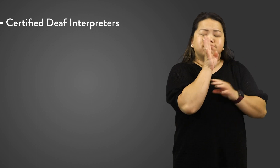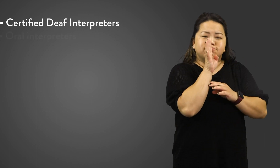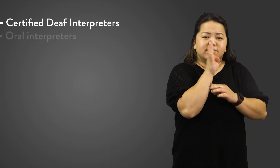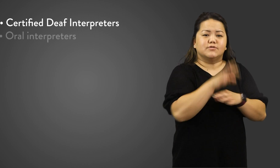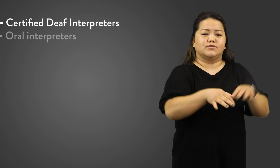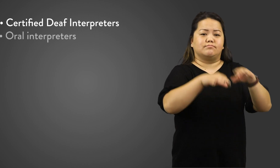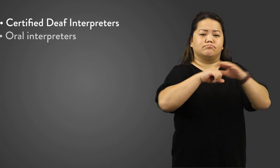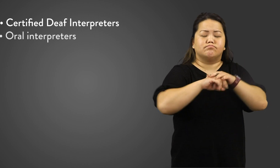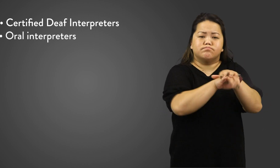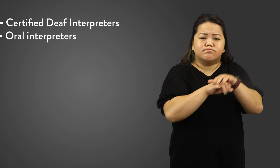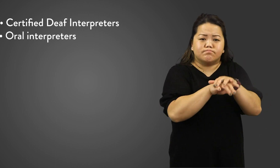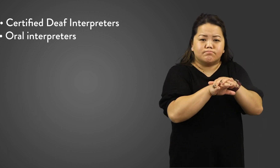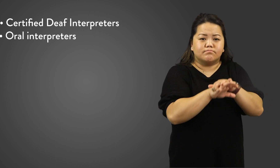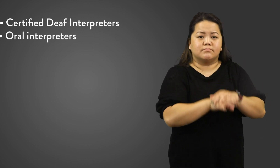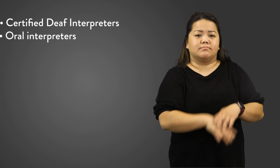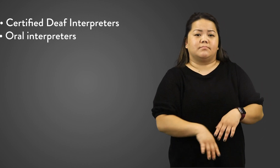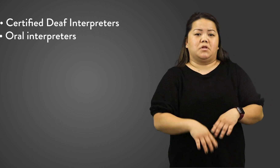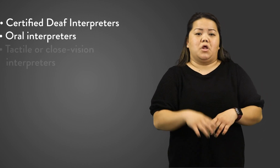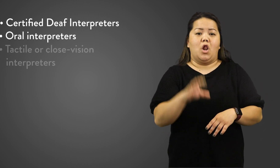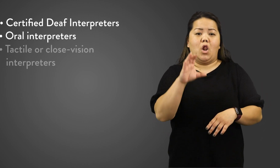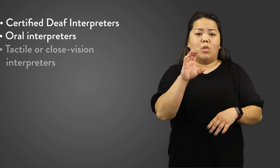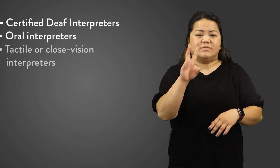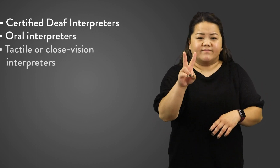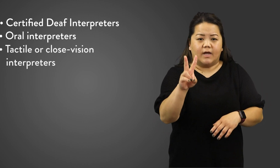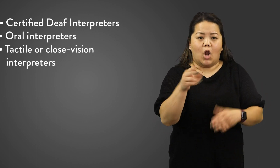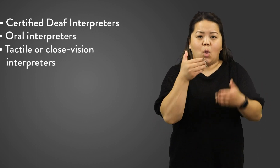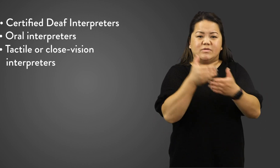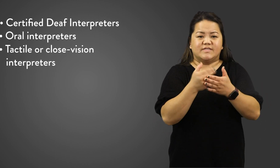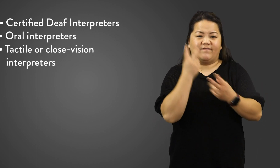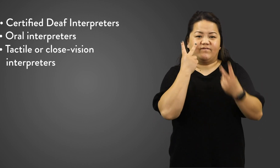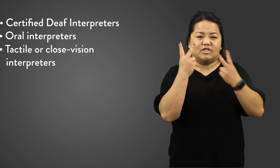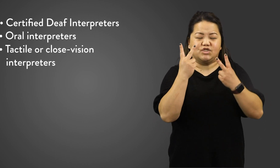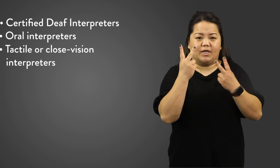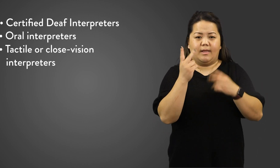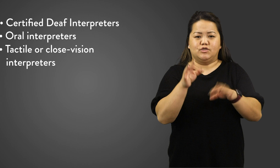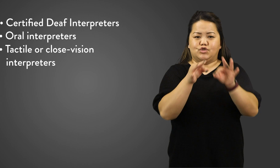oral interpreters, and tactile or close-vision interpreters